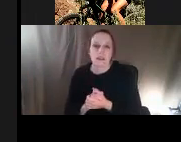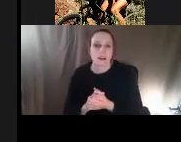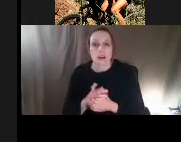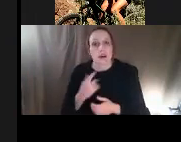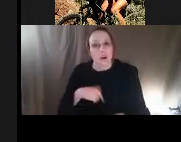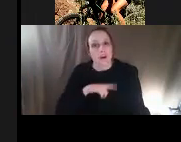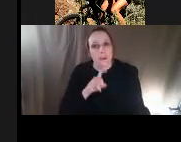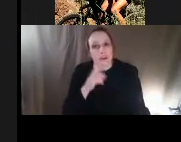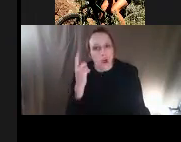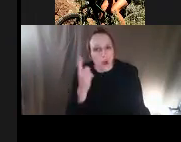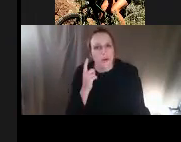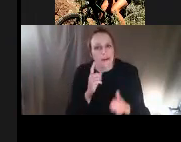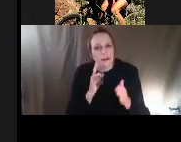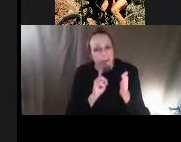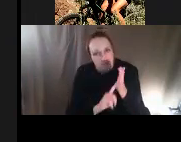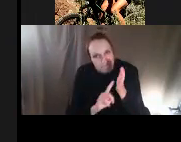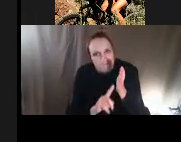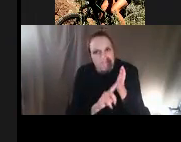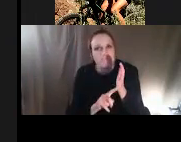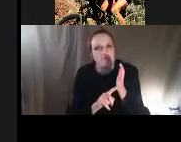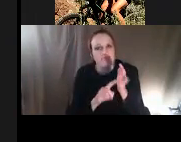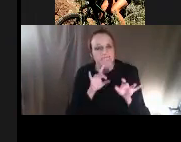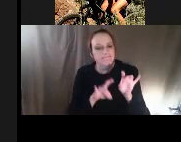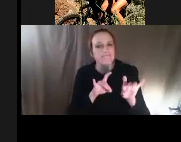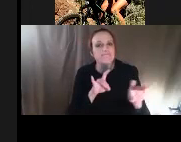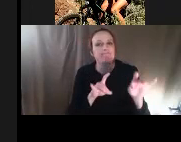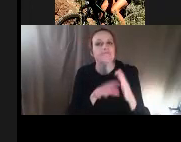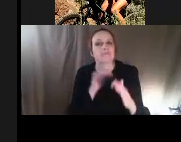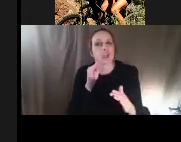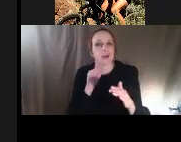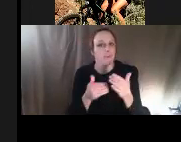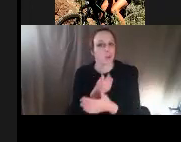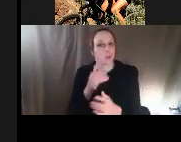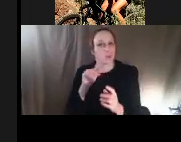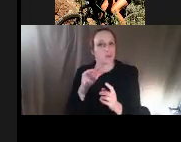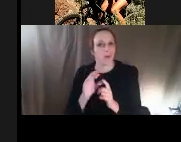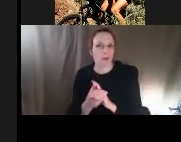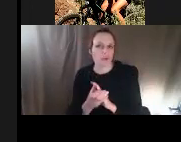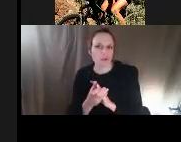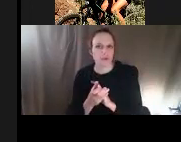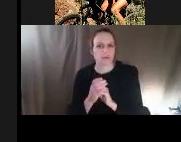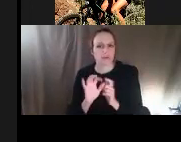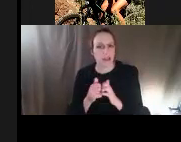any culture that's distinct from us and understanding some of the best practices in working